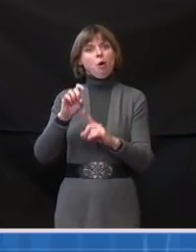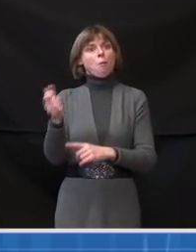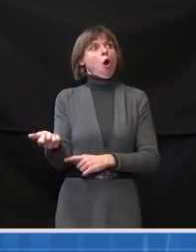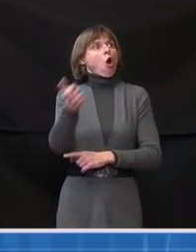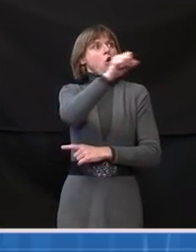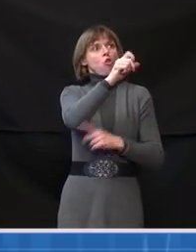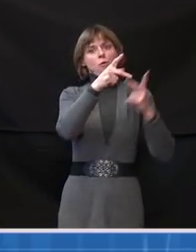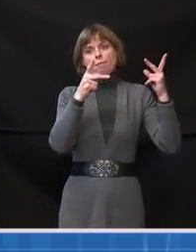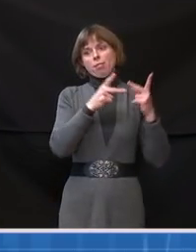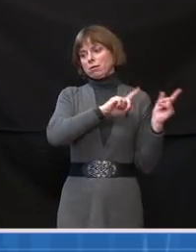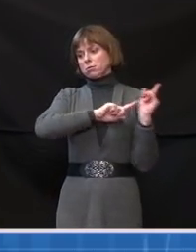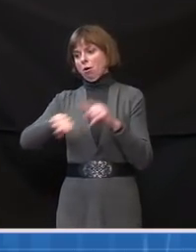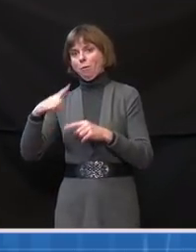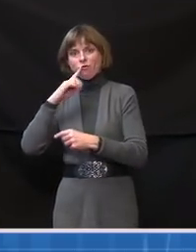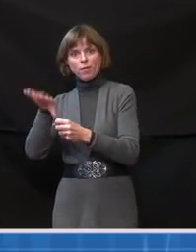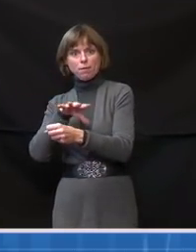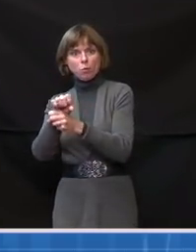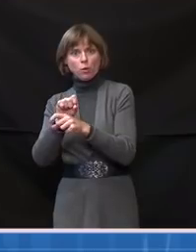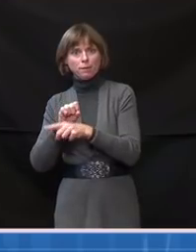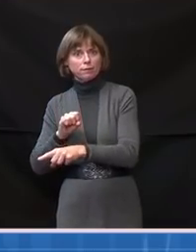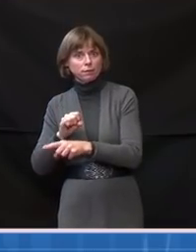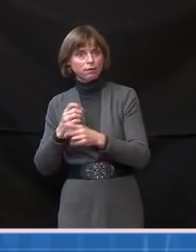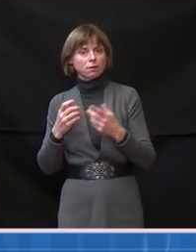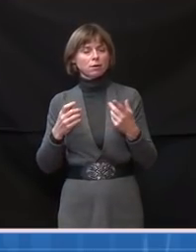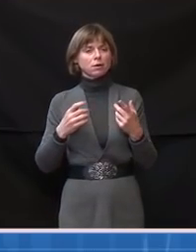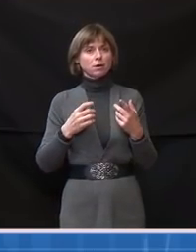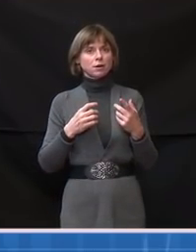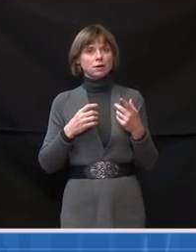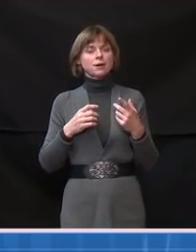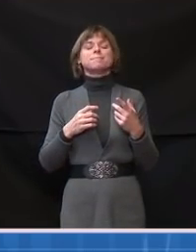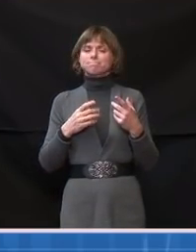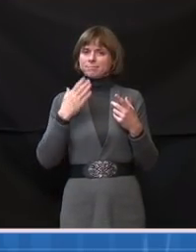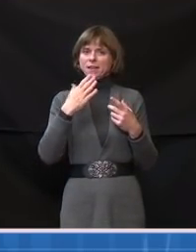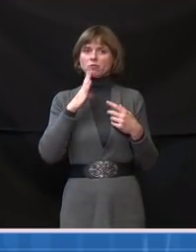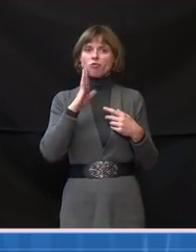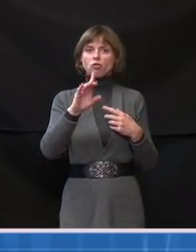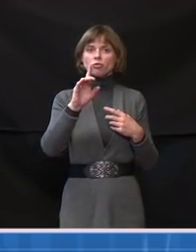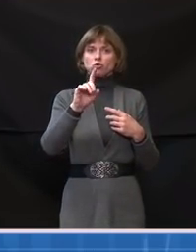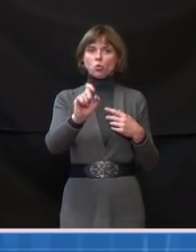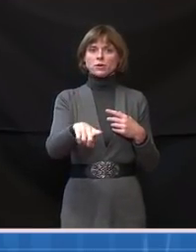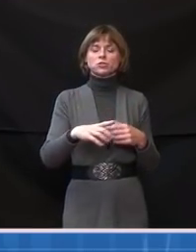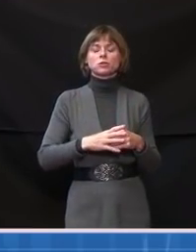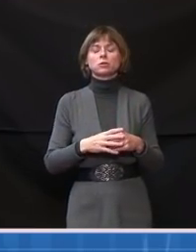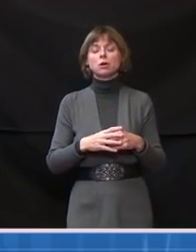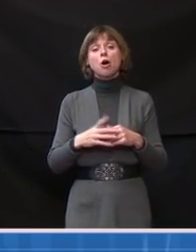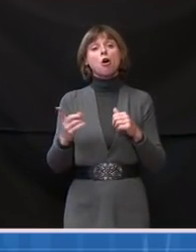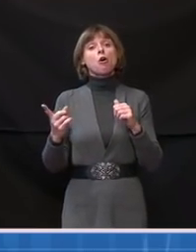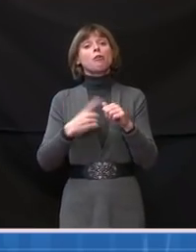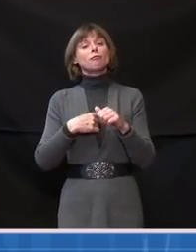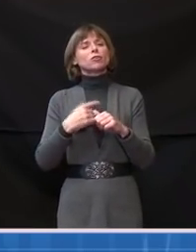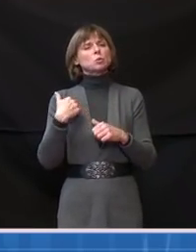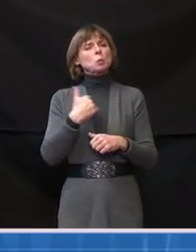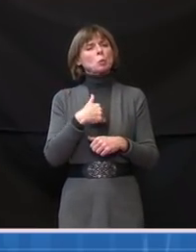Mr. Zients: Dr. Nunez-Smith? Dr. Nunez-Smith: Yes, thank you for that question. You know, I think one of the first things we have to recognize and understand